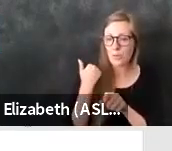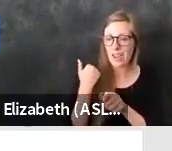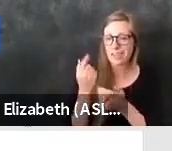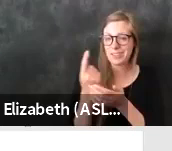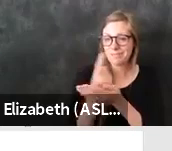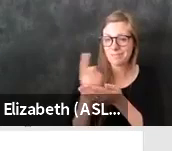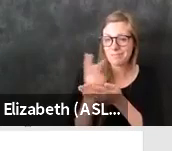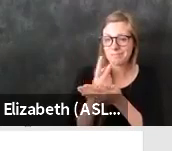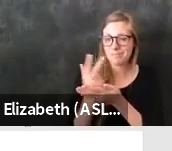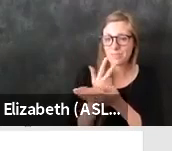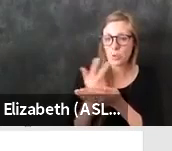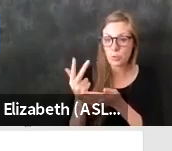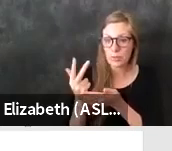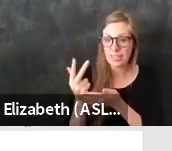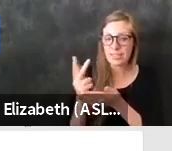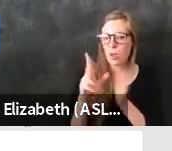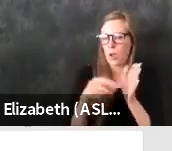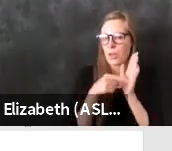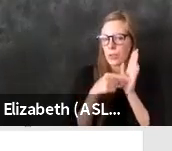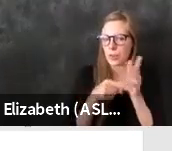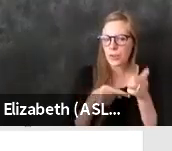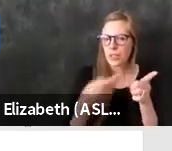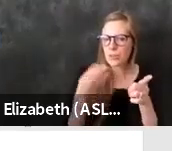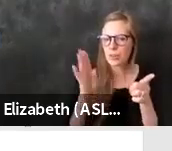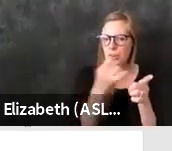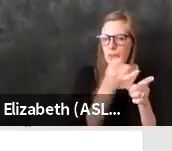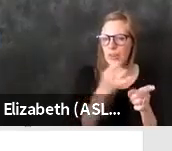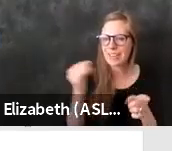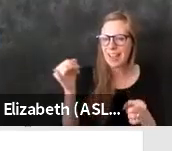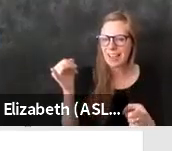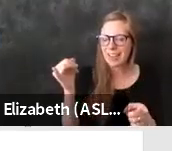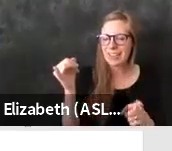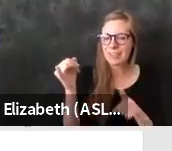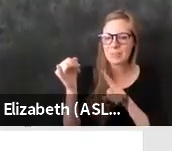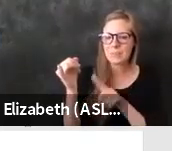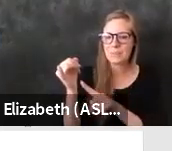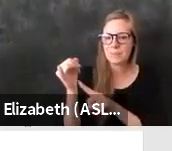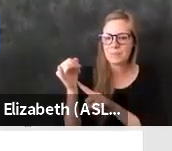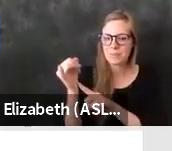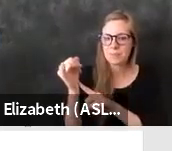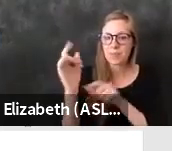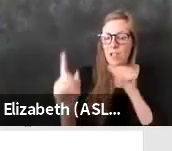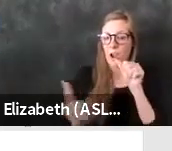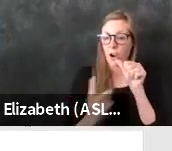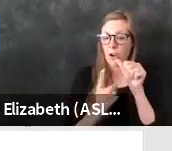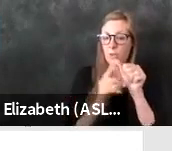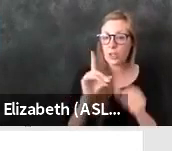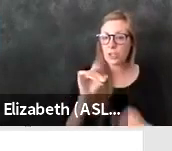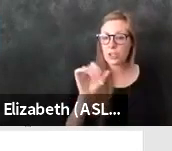And I want to just show this blue line shows the our first dose allocations, the